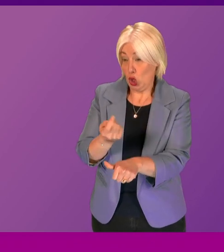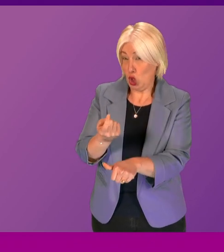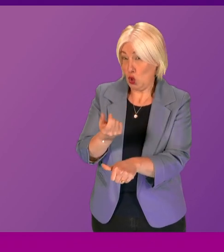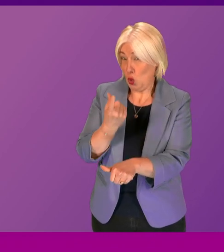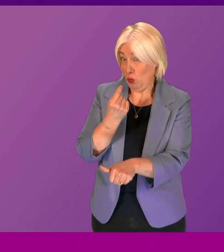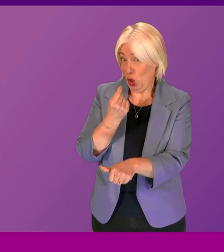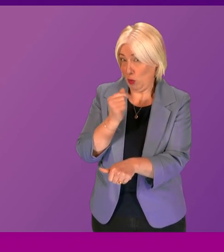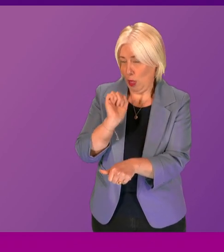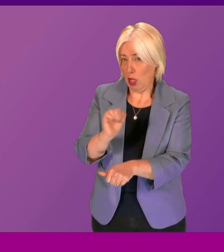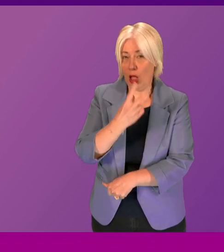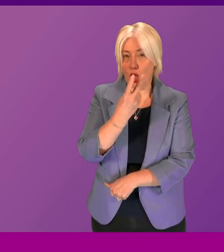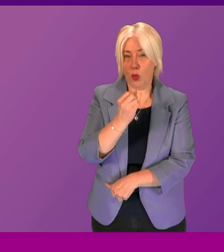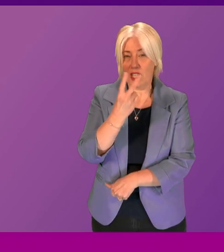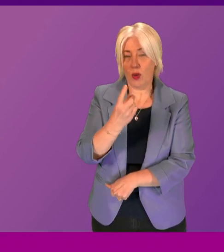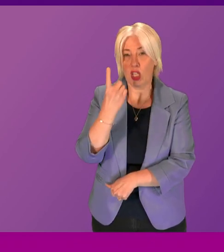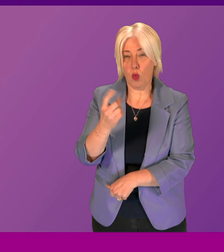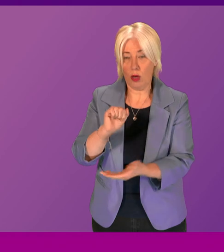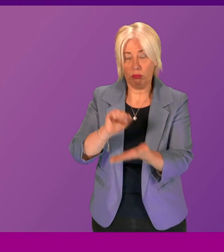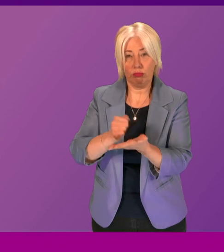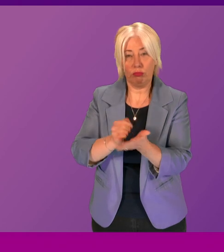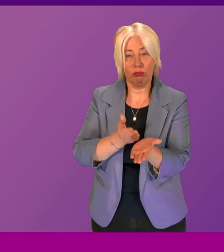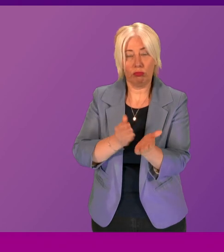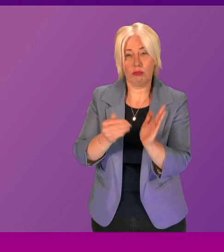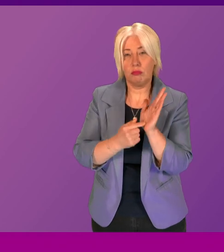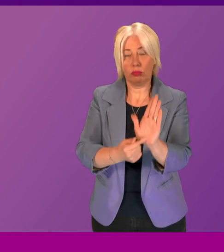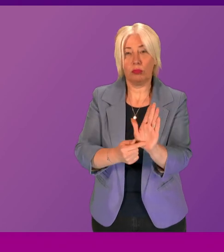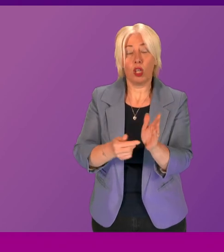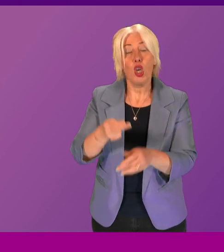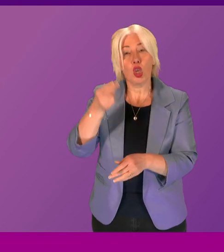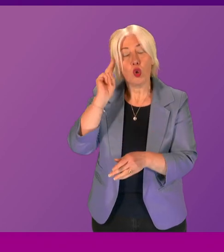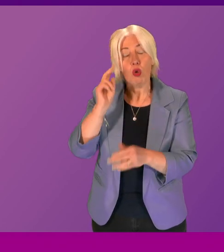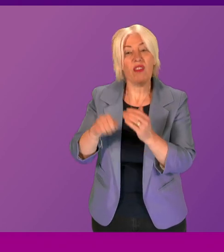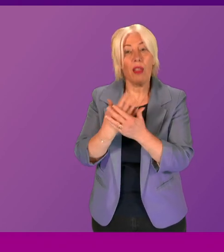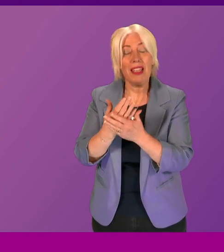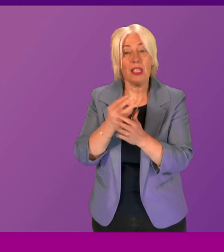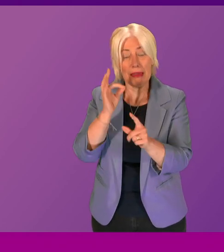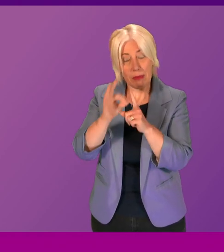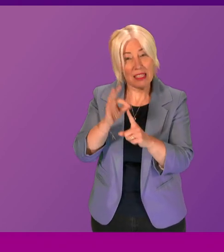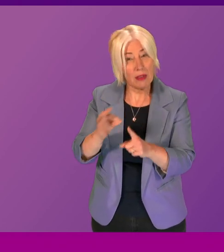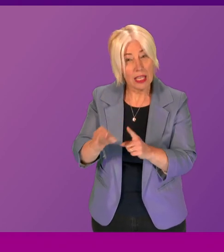In 2021, we published a national neurodevelopmental specification, which aims to improve the quality